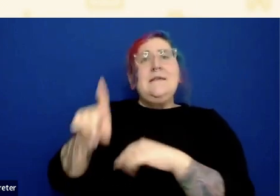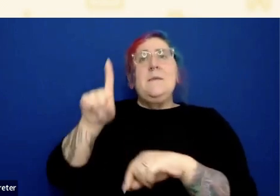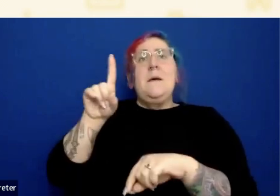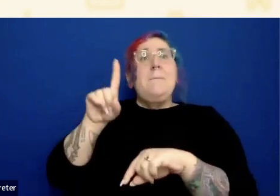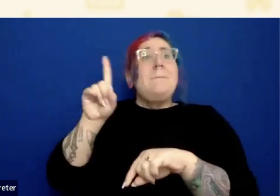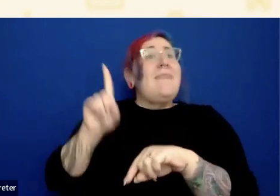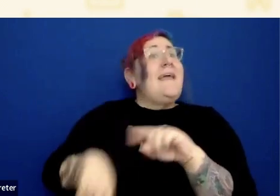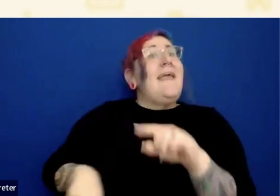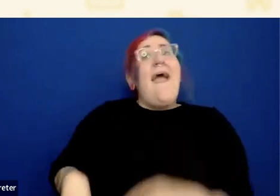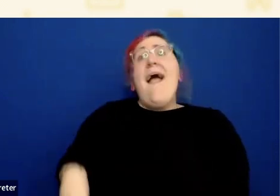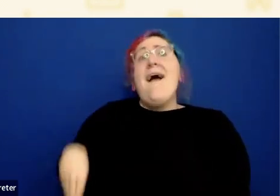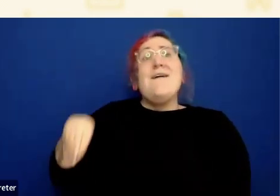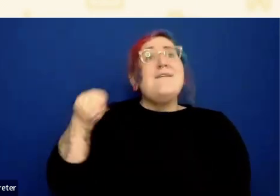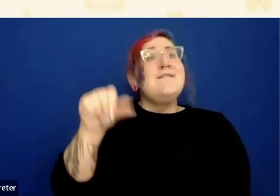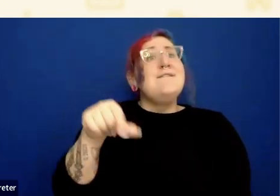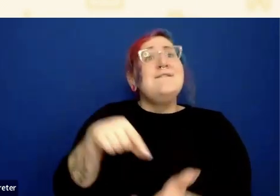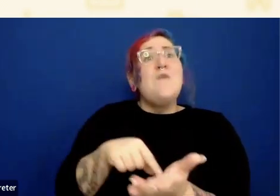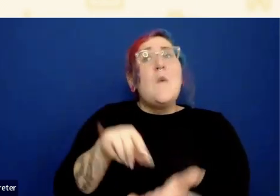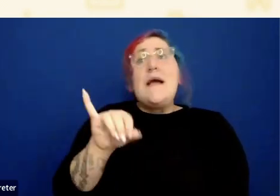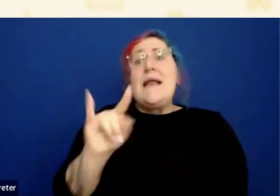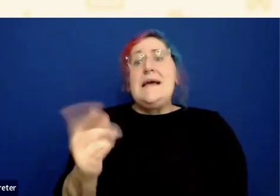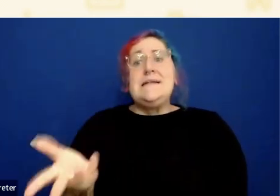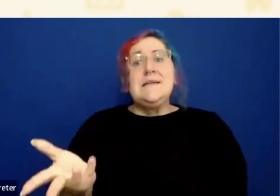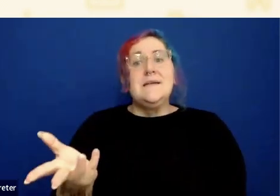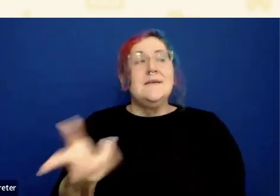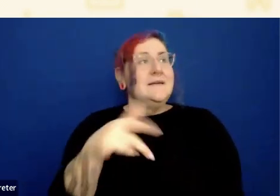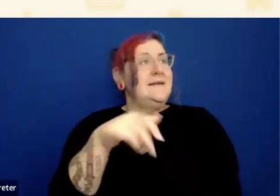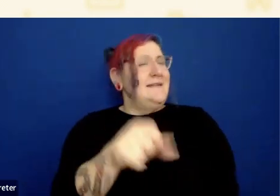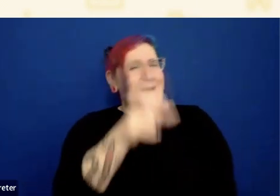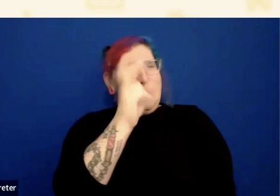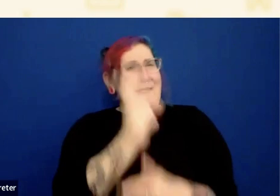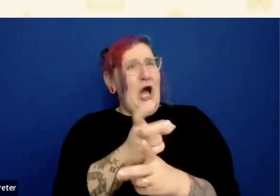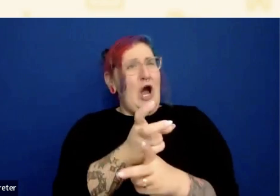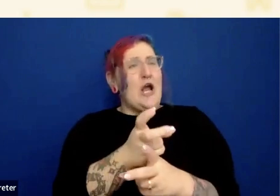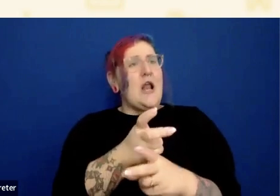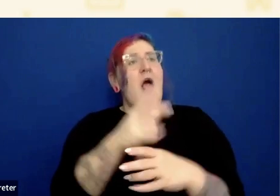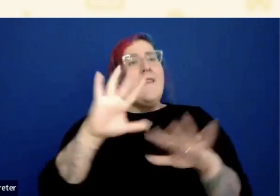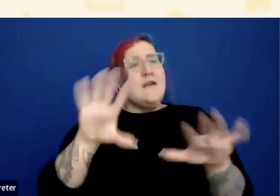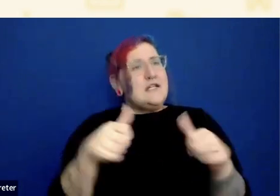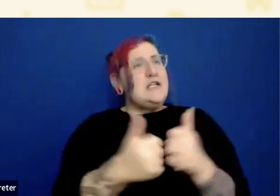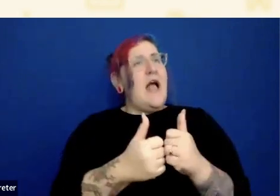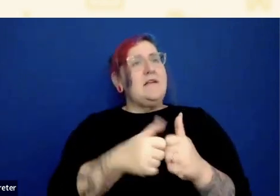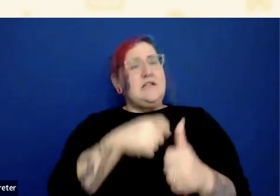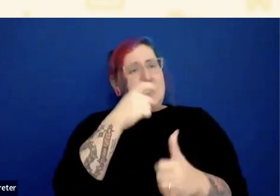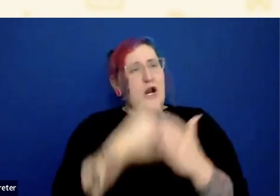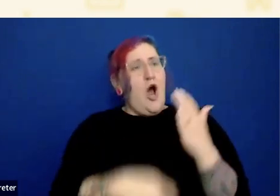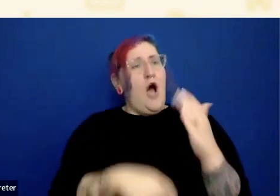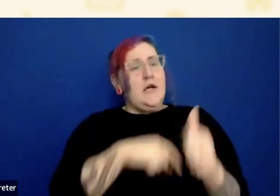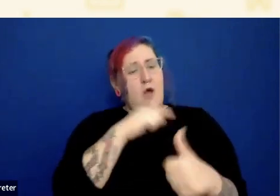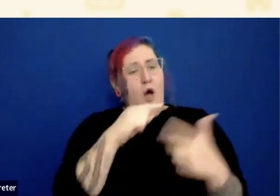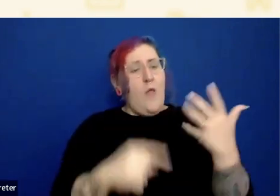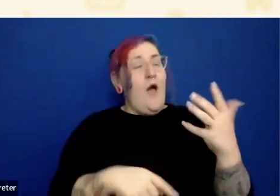I mean, there are challenges and costs all the way down the line, from doing the testing to find out what your problems are.